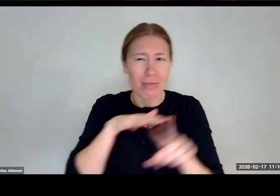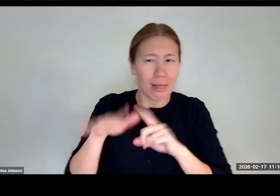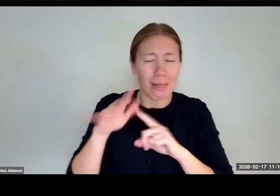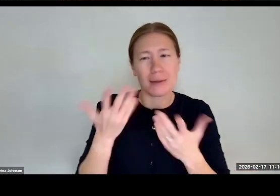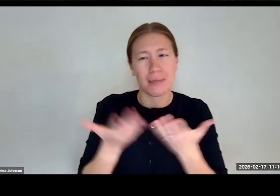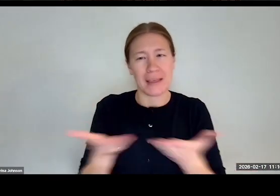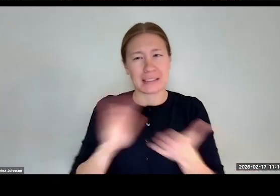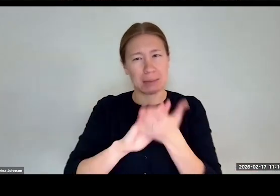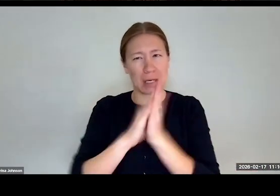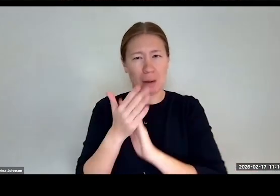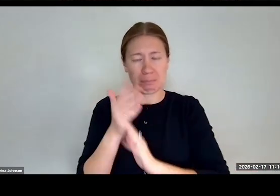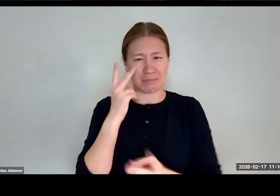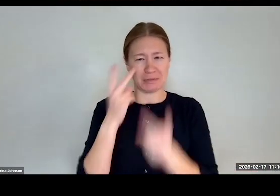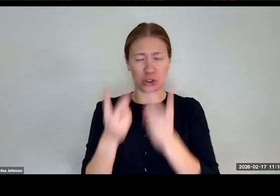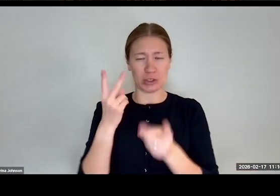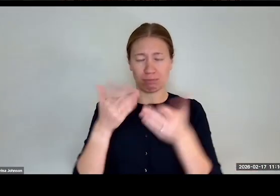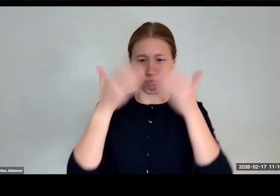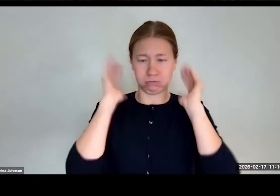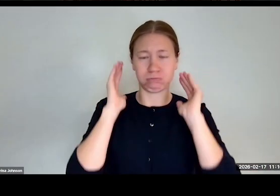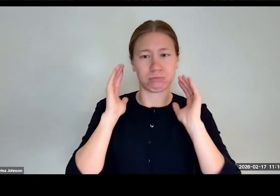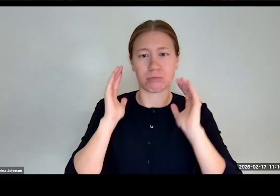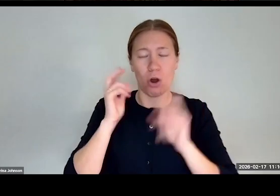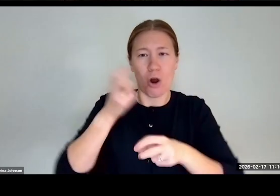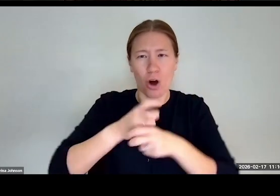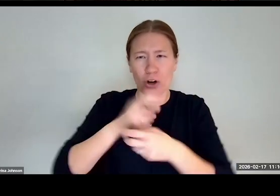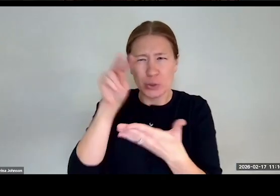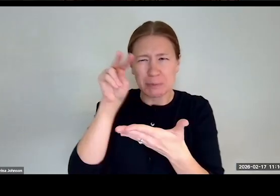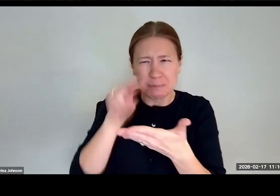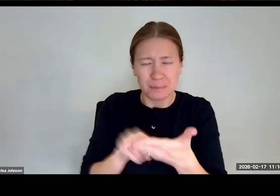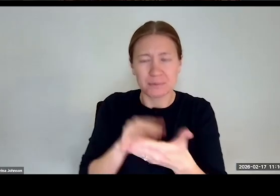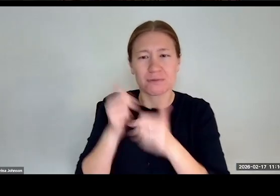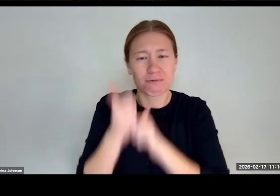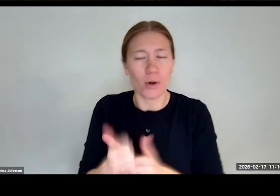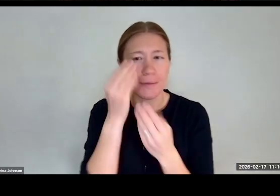that can become really visually overwhelming for people to try to navigate the information we need